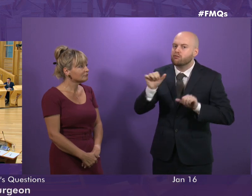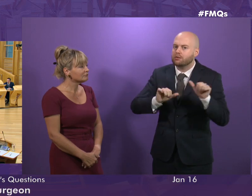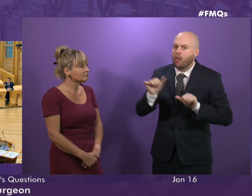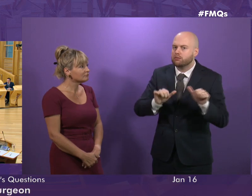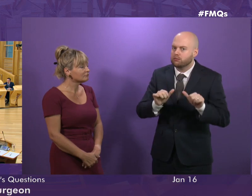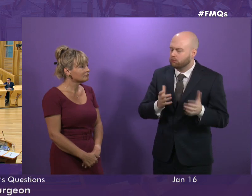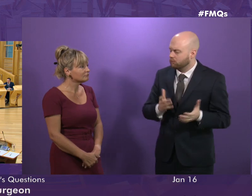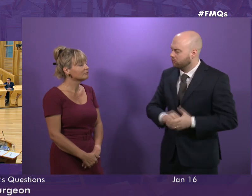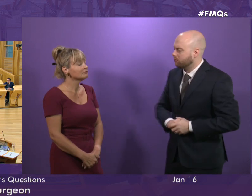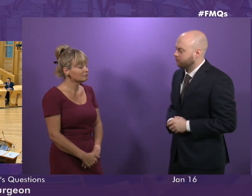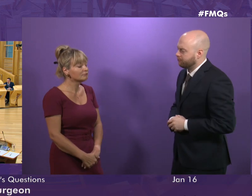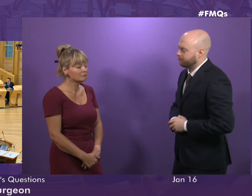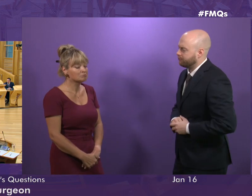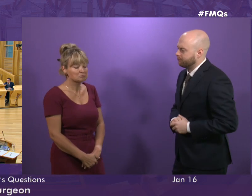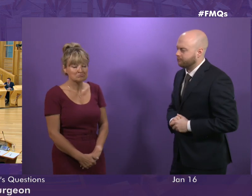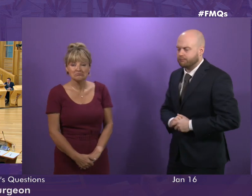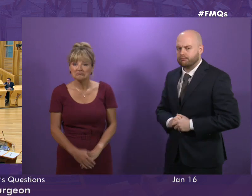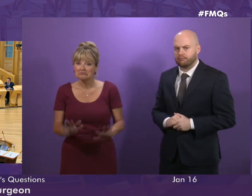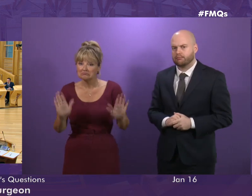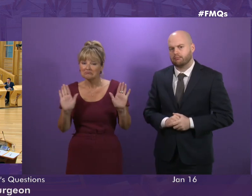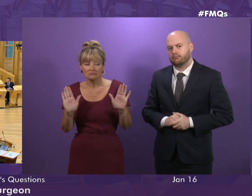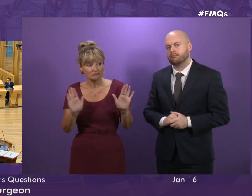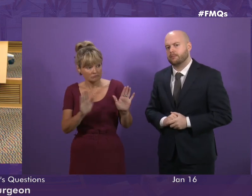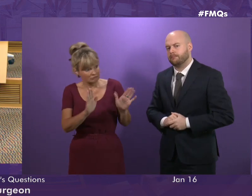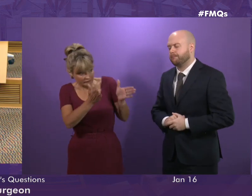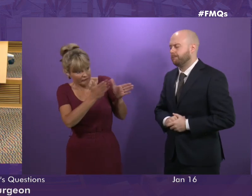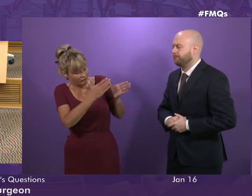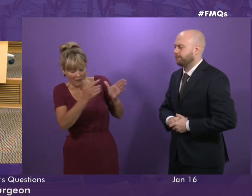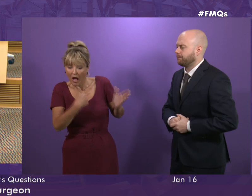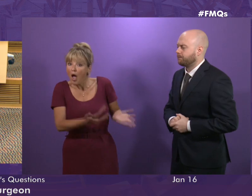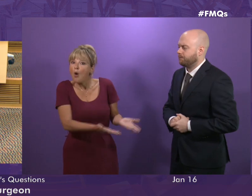I welcome Jackson Carlaw’s comments about the will of Parliament, and I hope that the